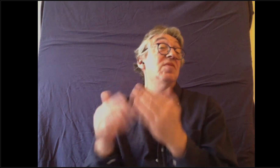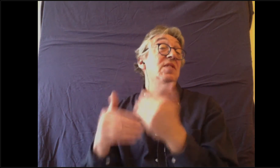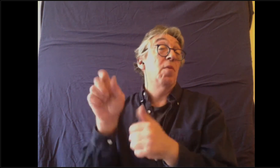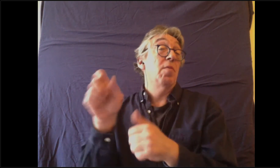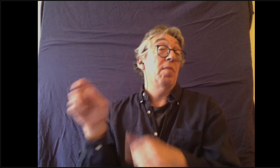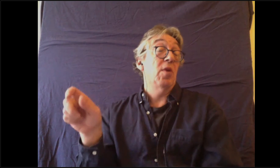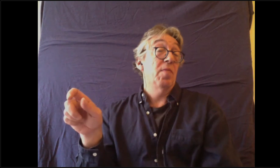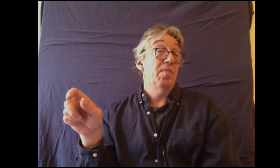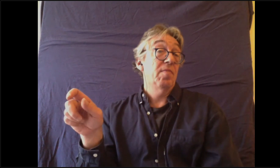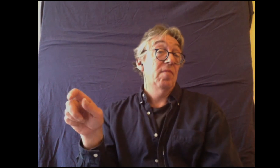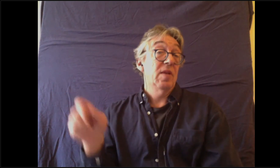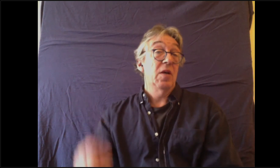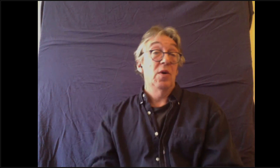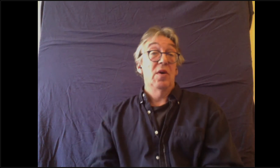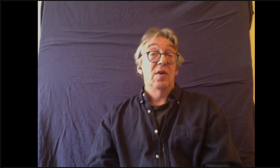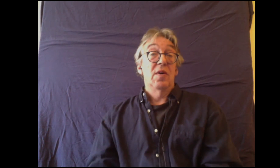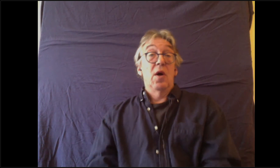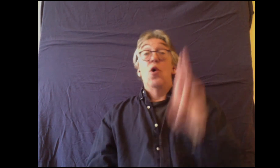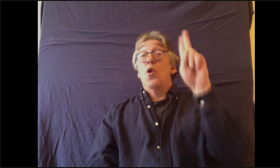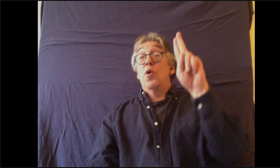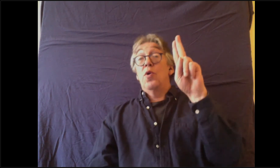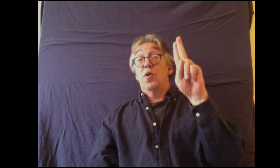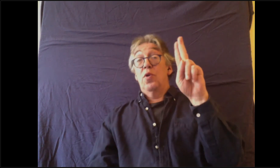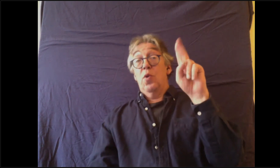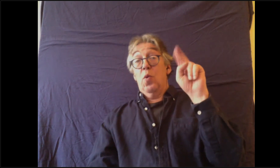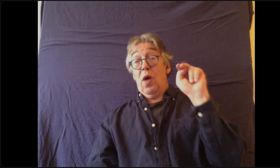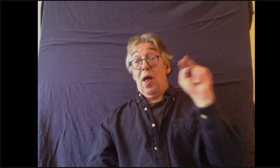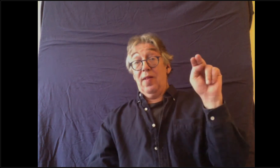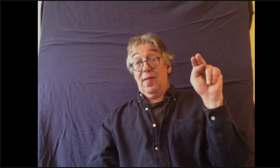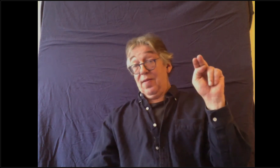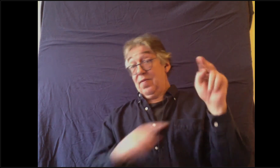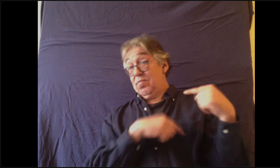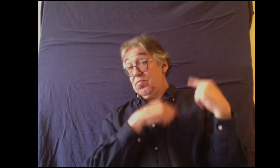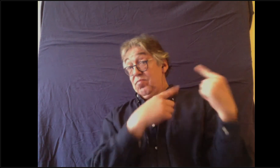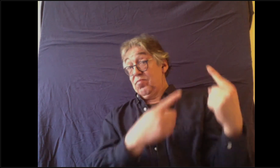by the UN institutions and their disability strategy.